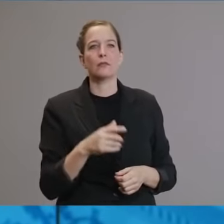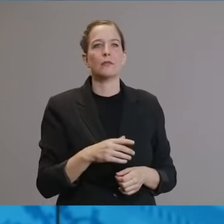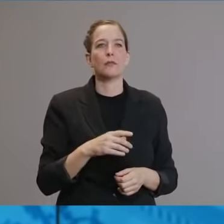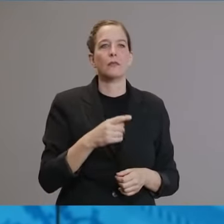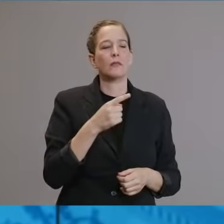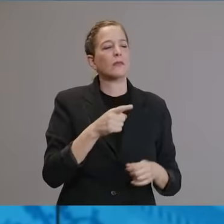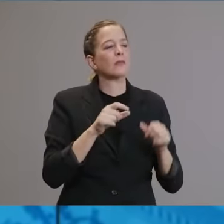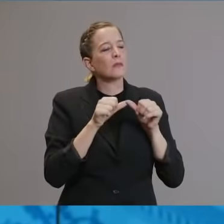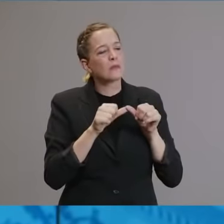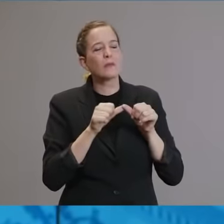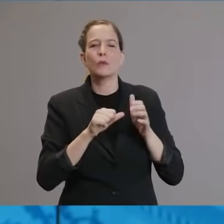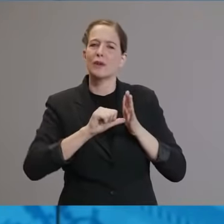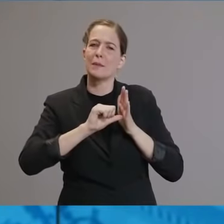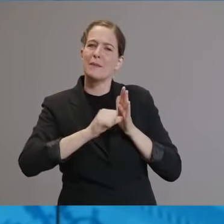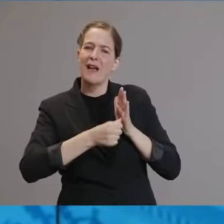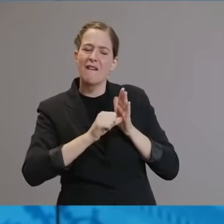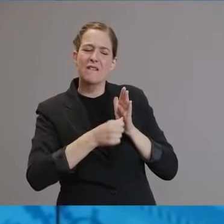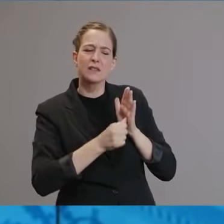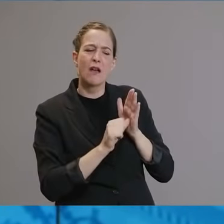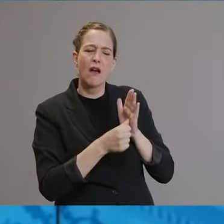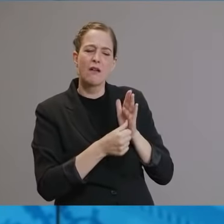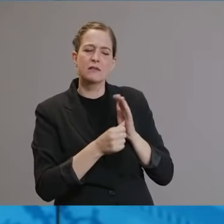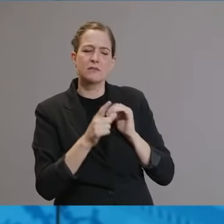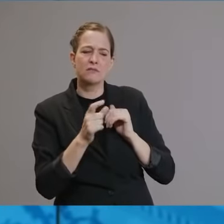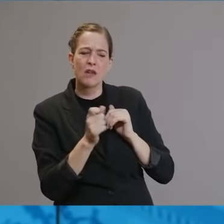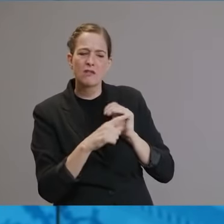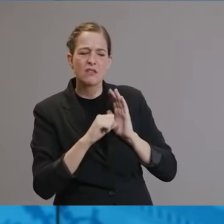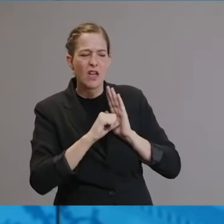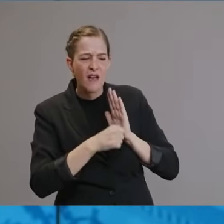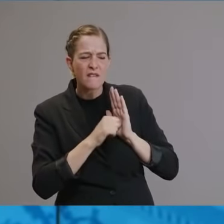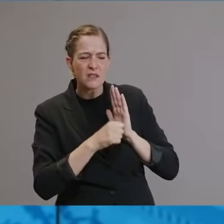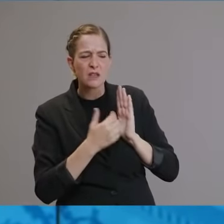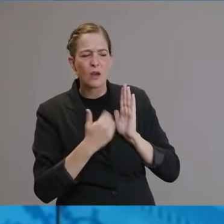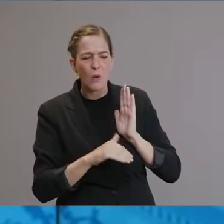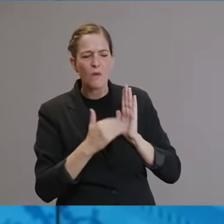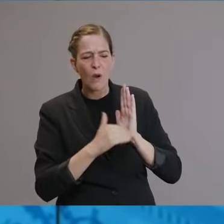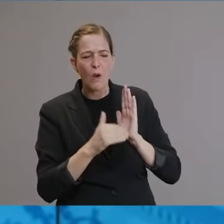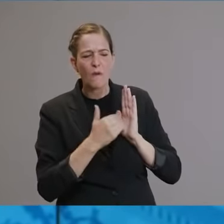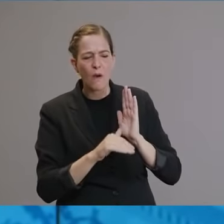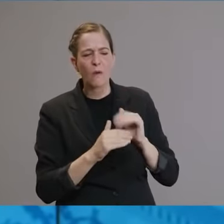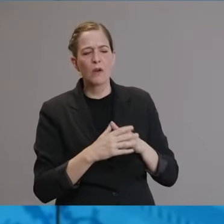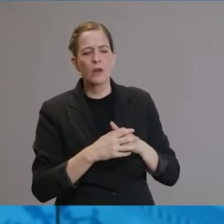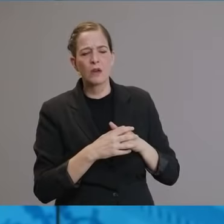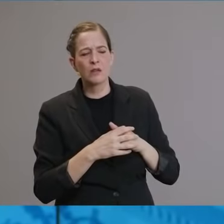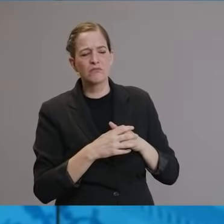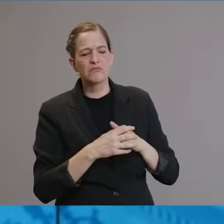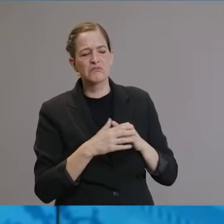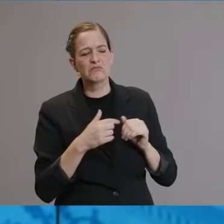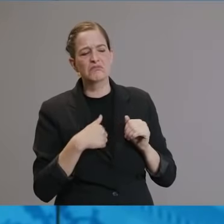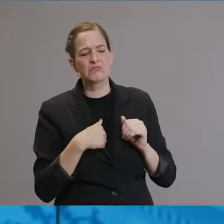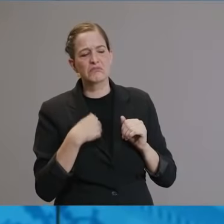ONE OF THE THINGS YOU KEEP EMPHASIZING WITH CAPACITY IS TODAY. I GUESS HOW CONCERNED ARE YOU BECAUSE PROBABLY WOULD AGREE IF SOMEBODY WERE TO GET SICK LAST WEEK WE PROBABLY WON'T SEE THOSE TESTING NUMBERS UNTIL LAST WEEK.